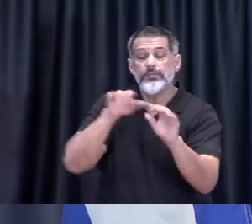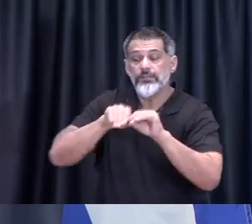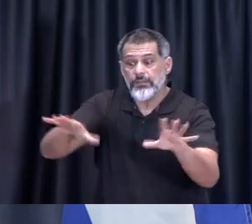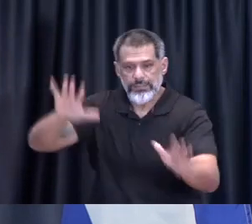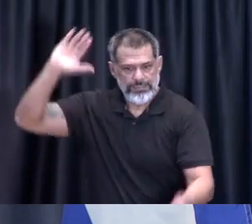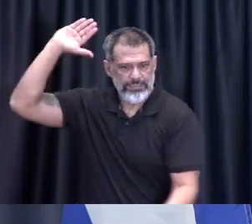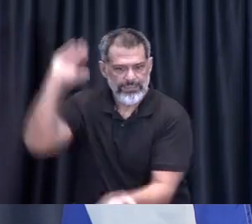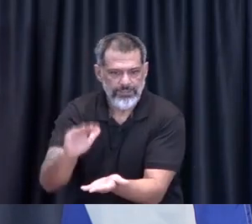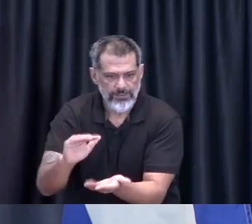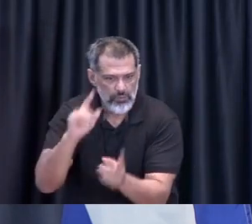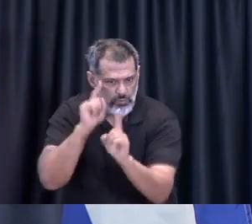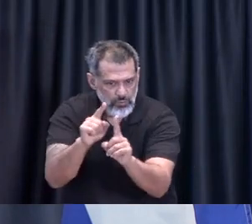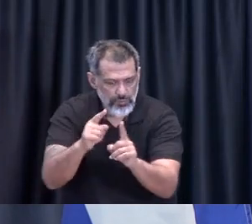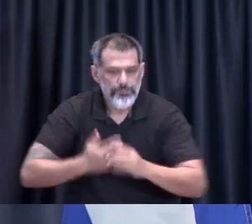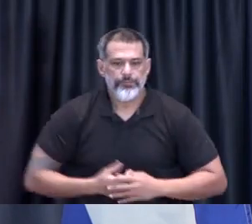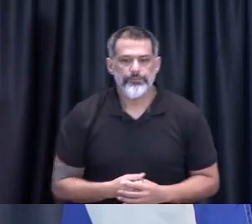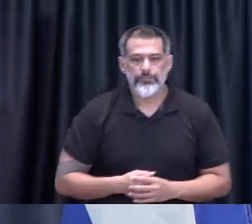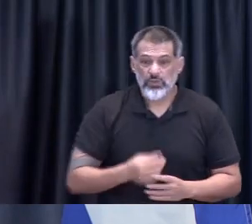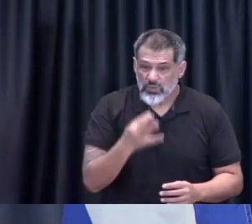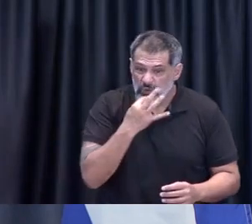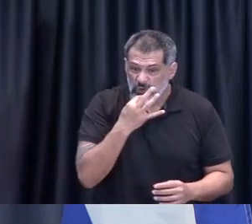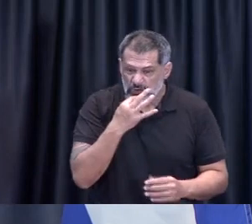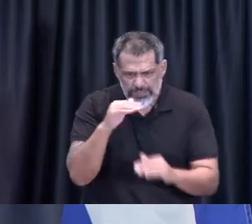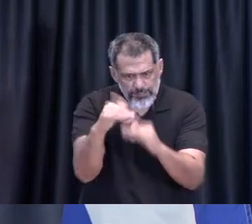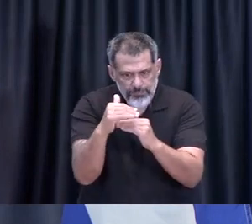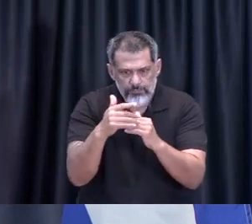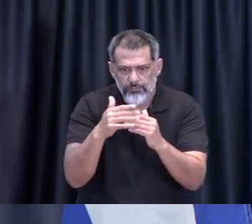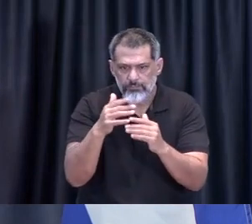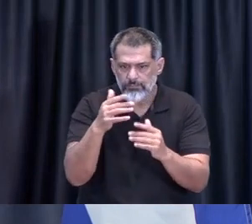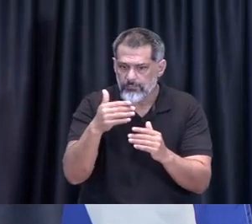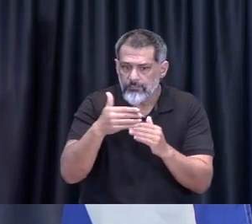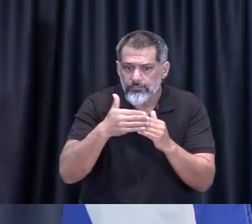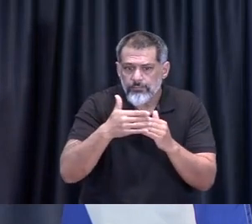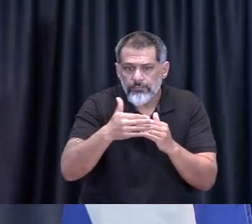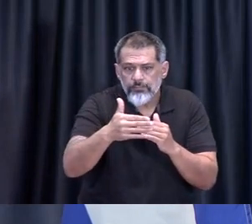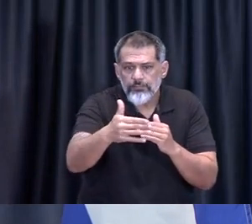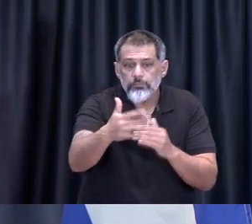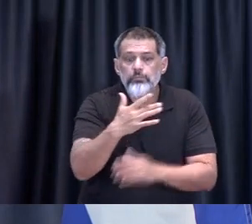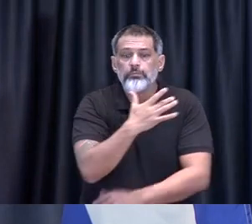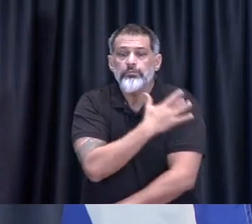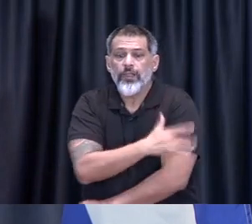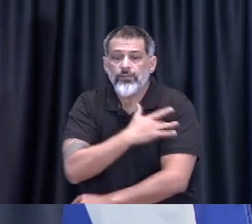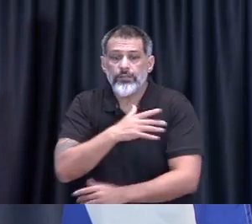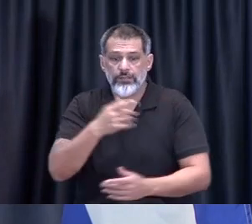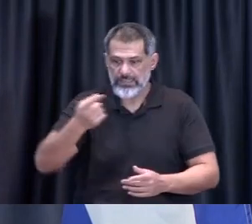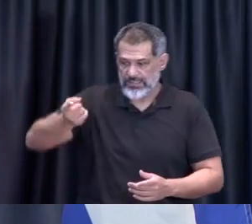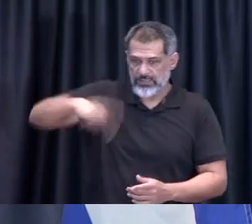relaxing of some restrictions under provincial regulations next week. It's still important that we continue to